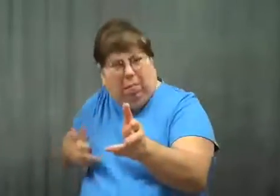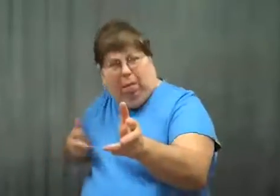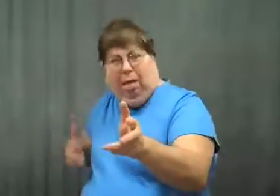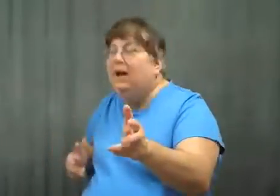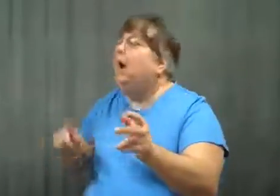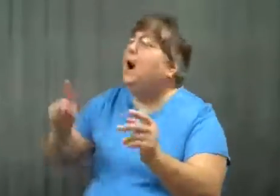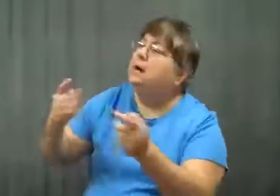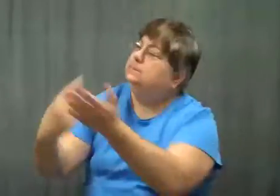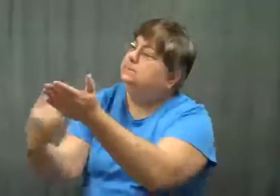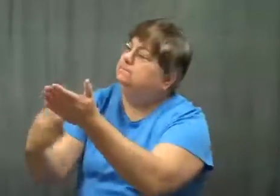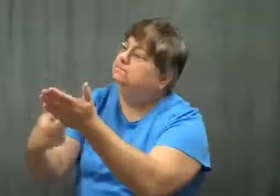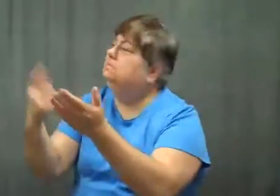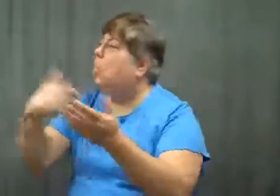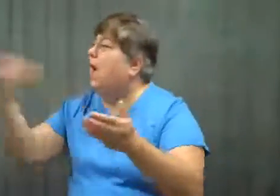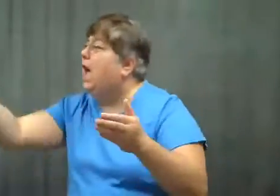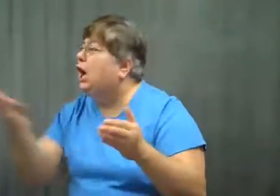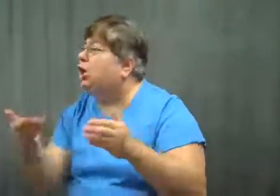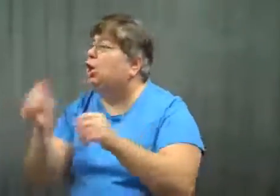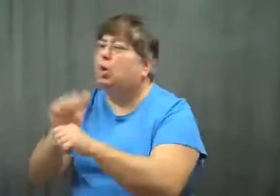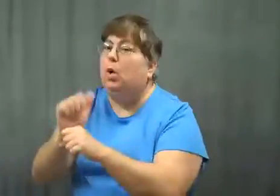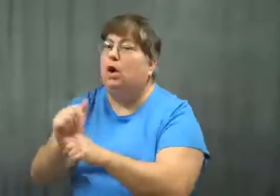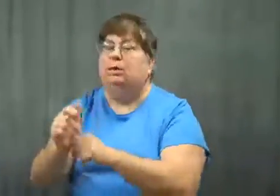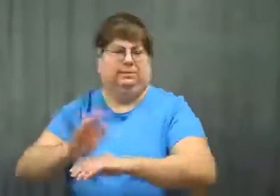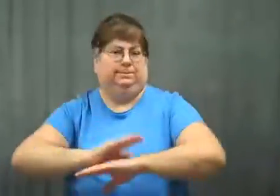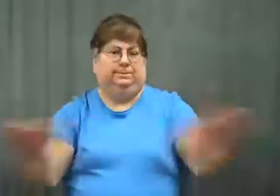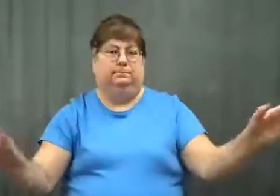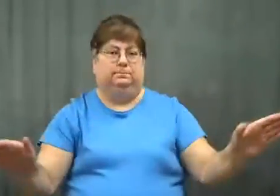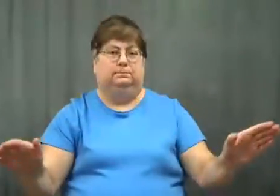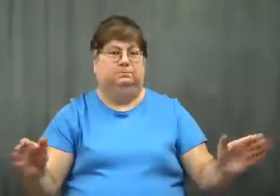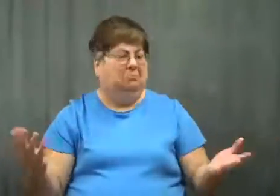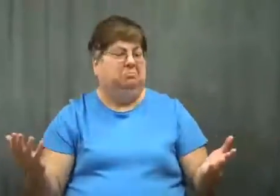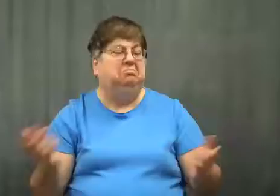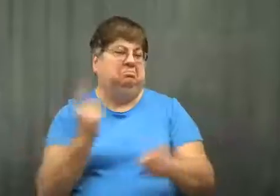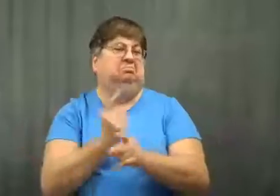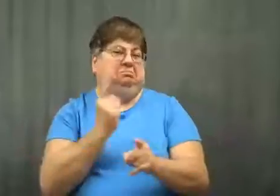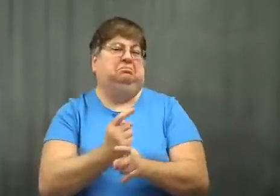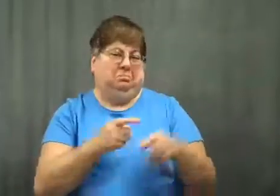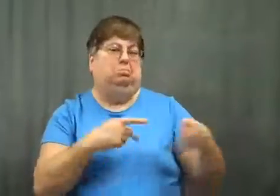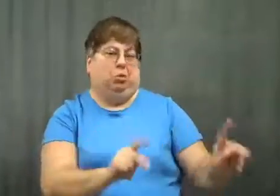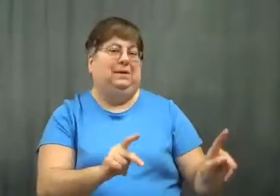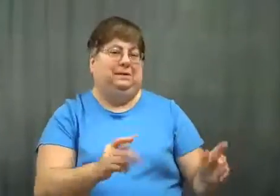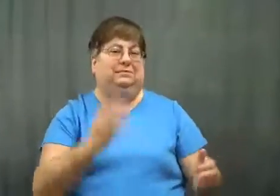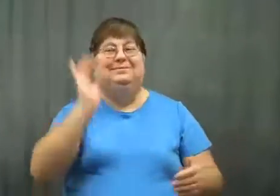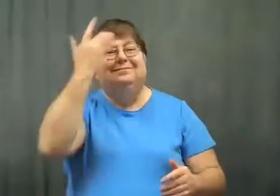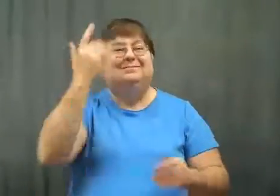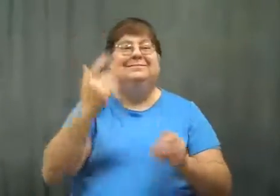and hold up traffic while hiring a worker. That also was allowed to stand.